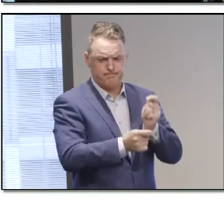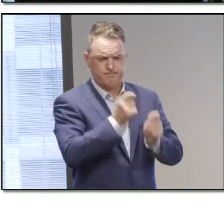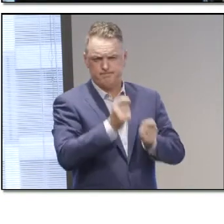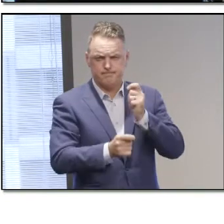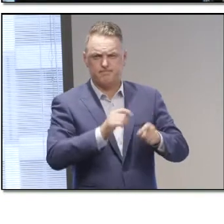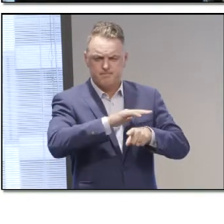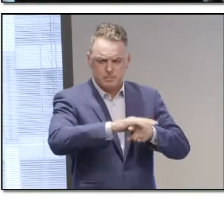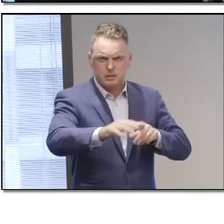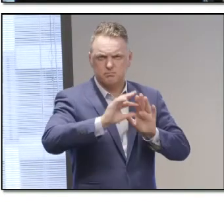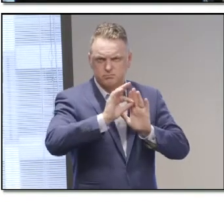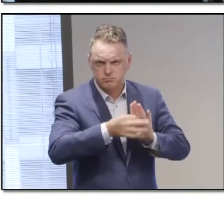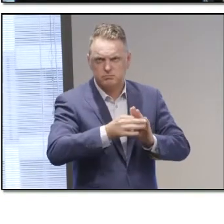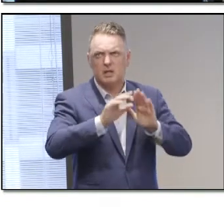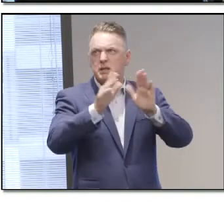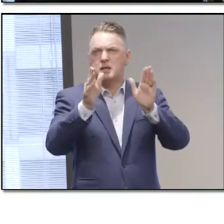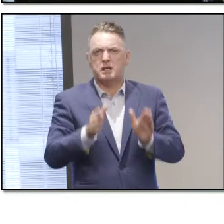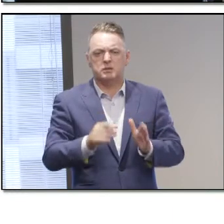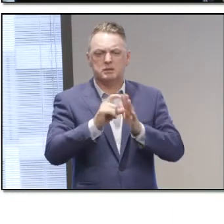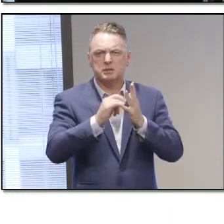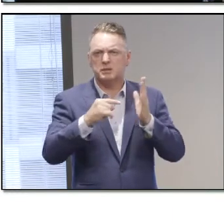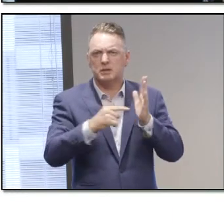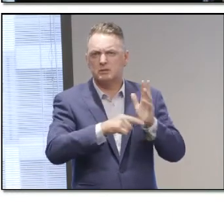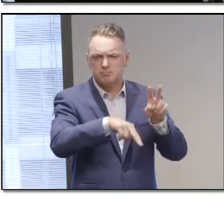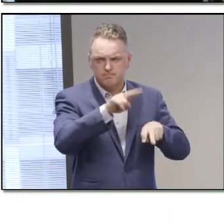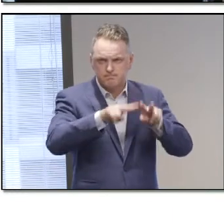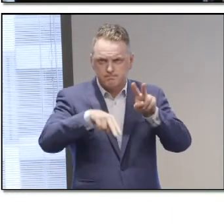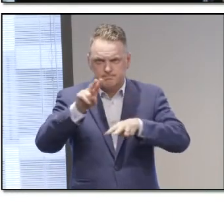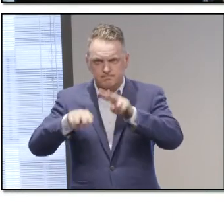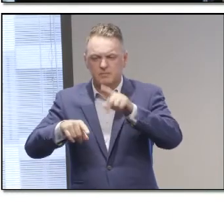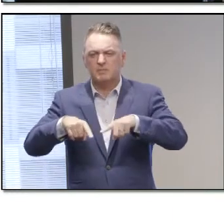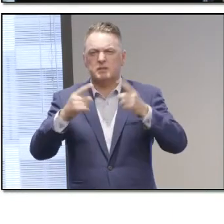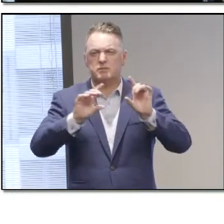water, household dust etc and we analysed for a variety of pollutants but we also analysed